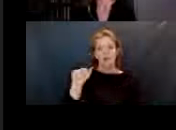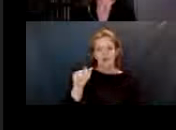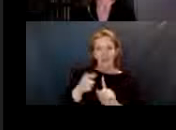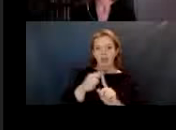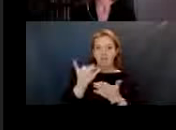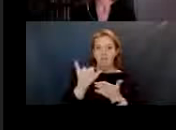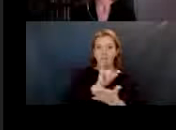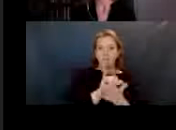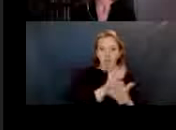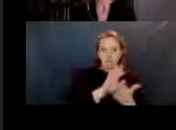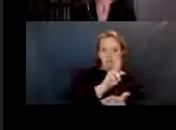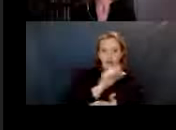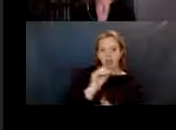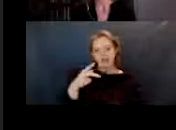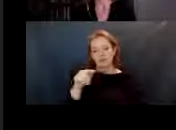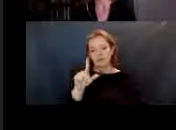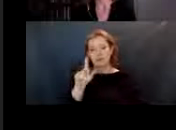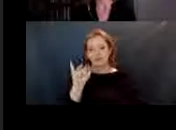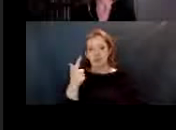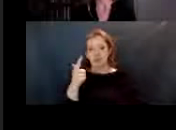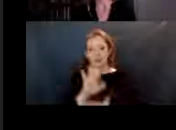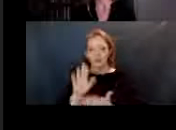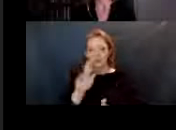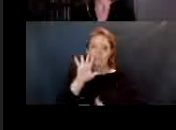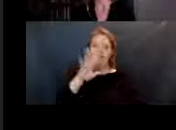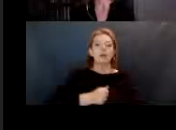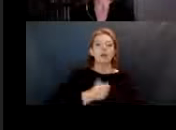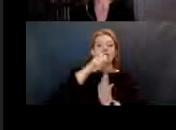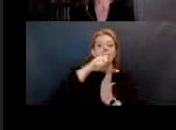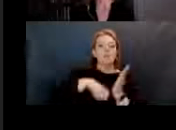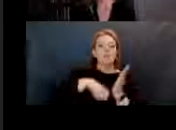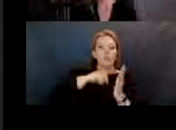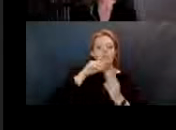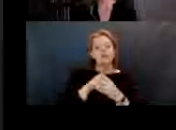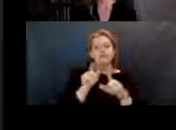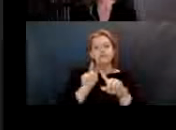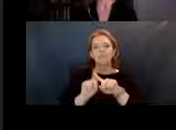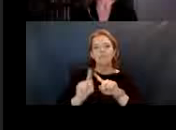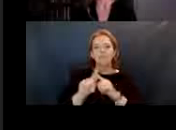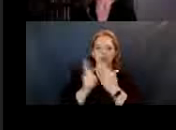His poems have appeared in the Mississippi Review, Boston Review, Pinwheel, Ecotone,